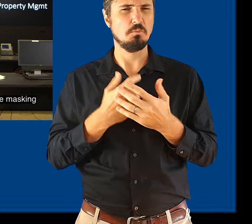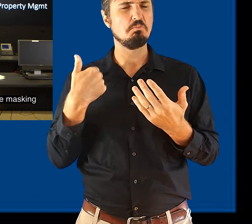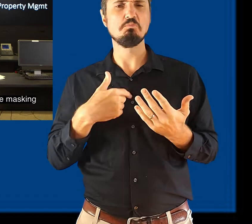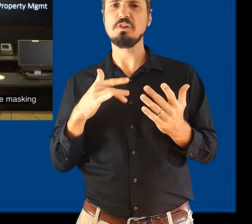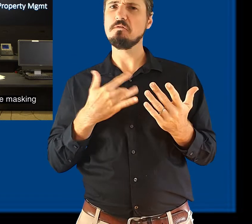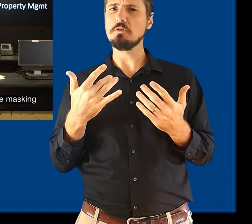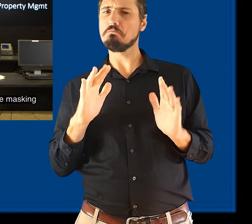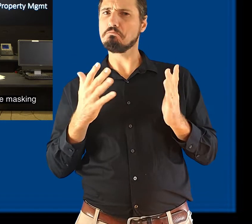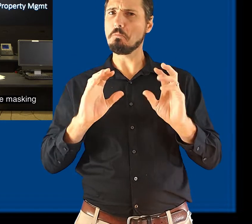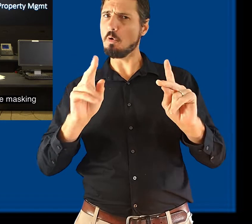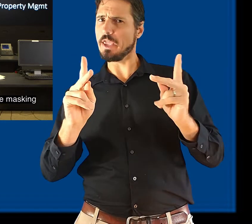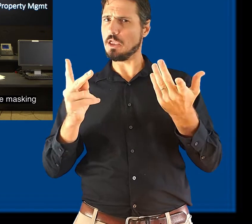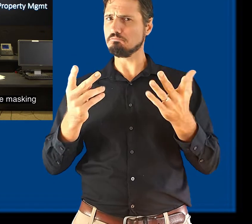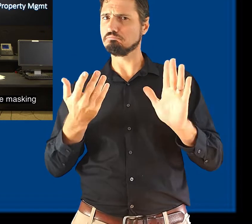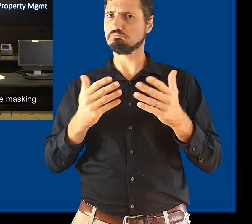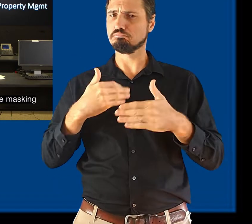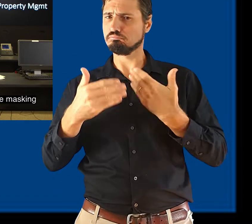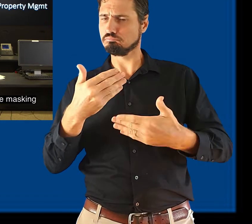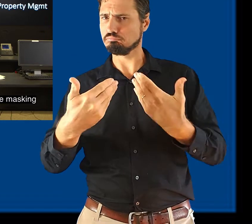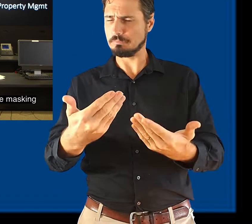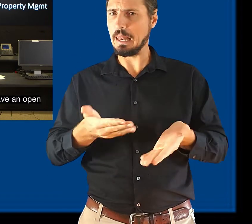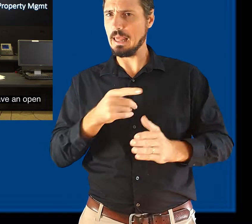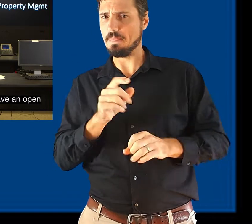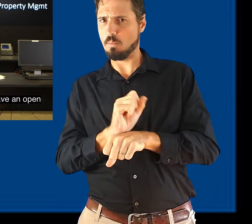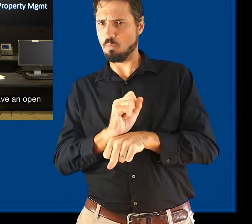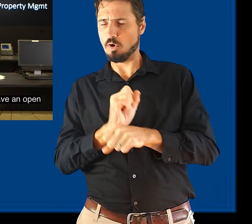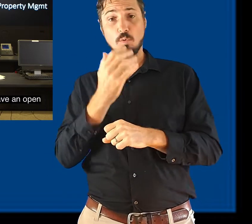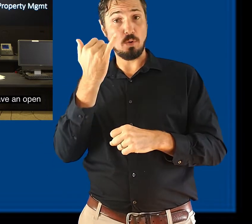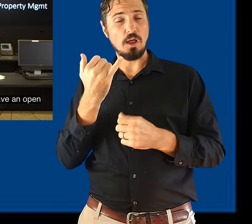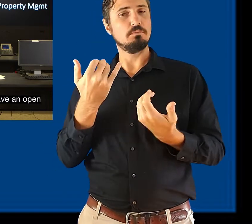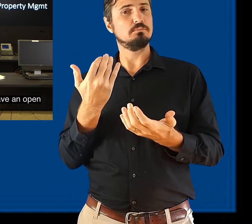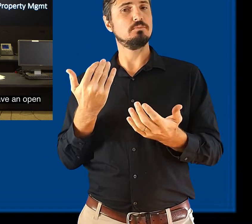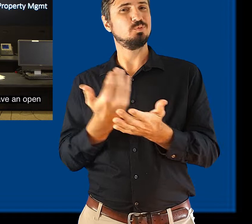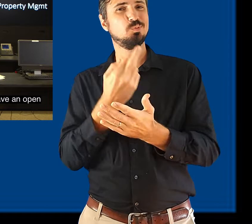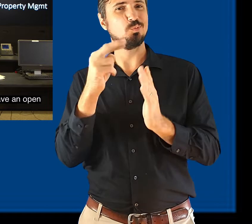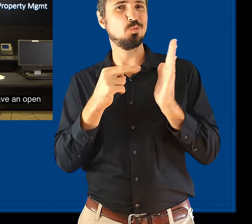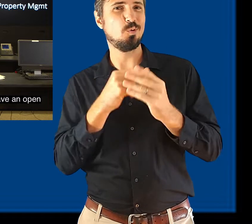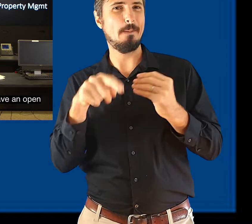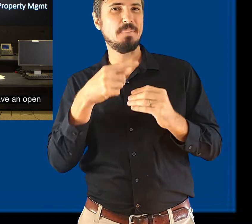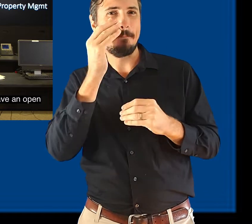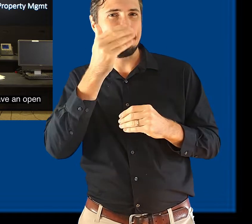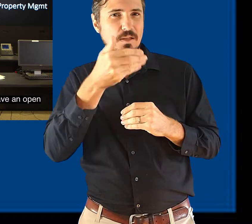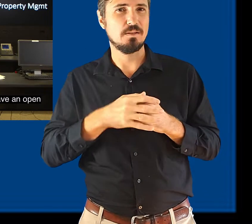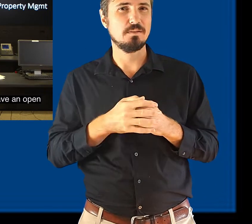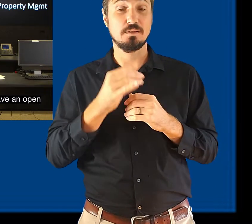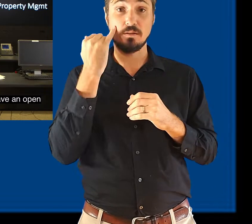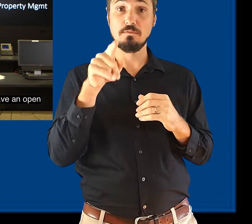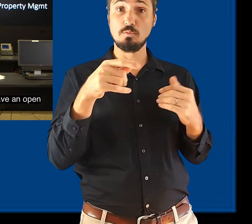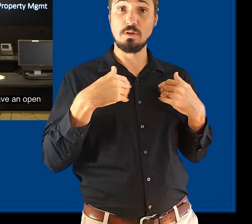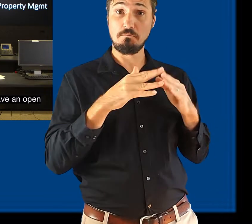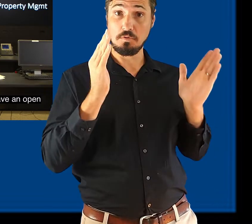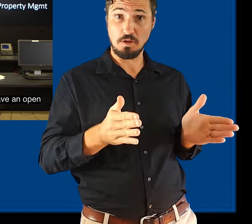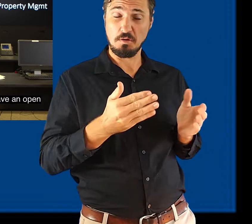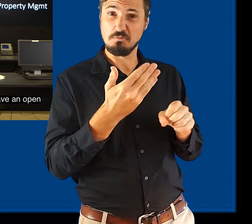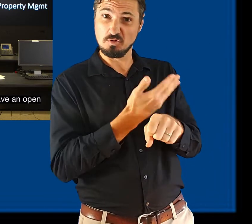Residential homeowners may resume work on their residences provided they have an open building permit with the Department of Public Works.